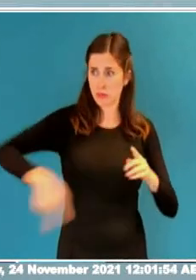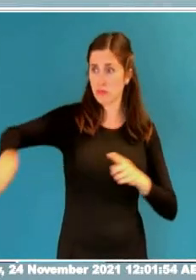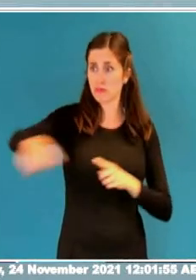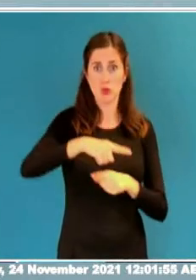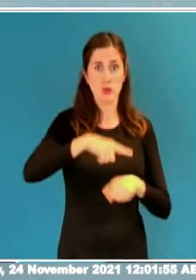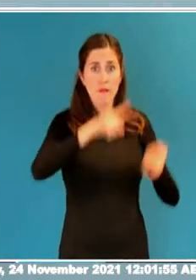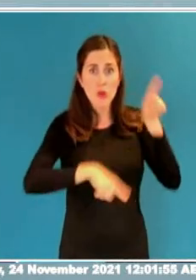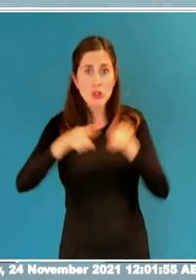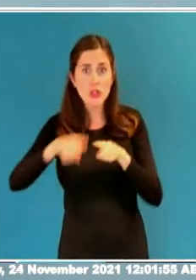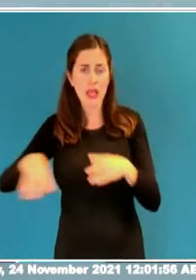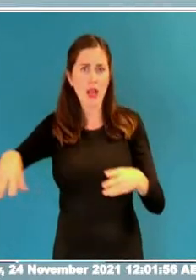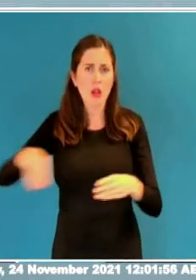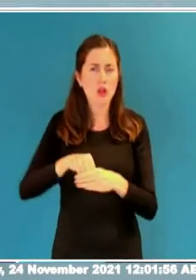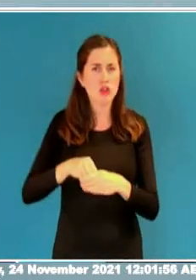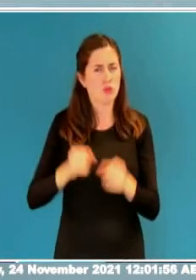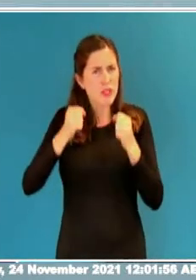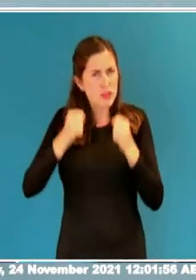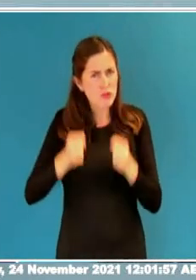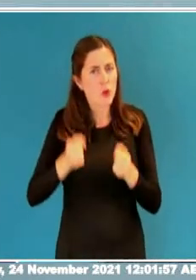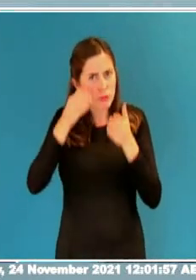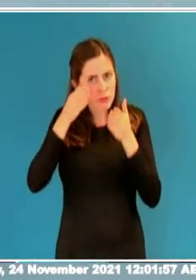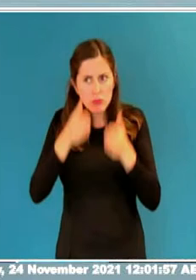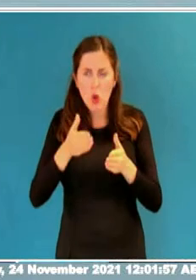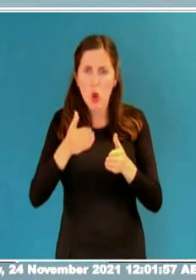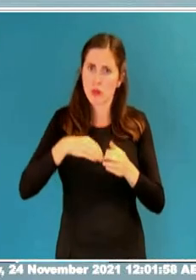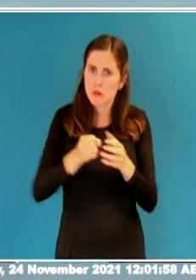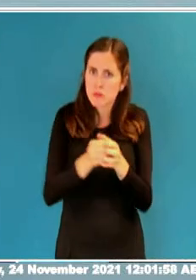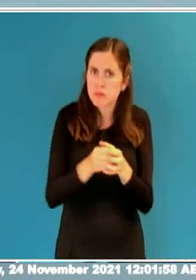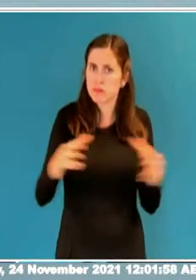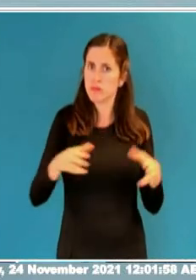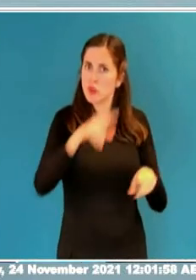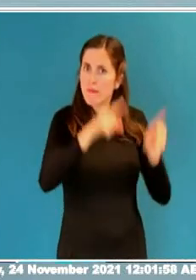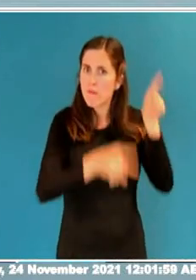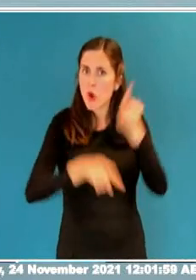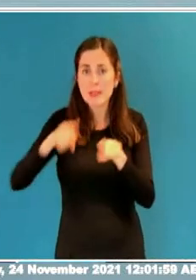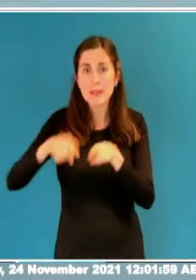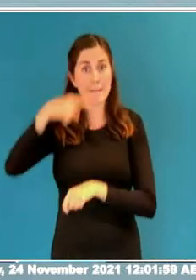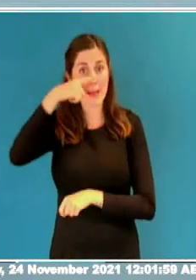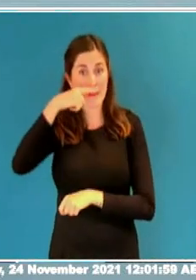emphasis on diversity in the workforce, including disability, so I think that also